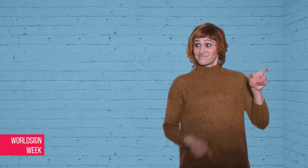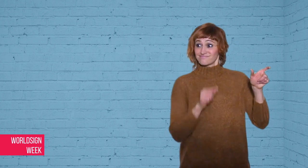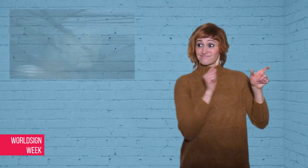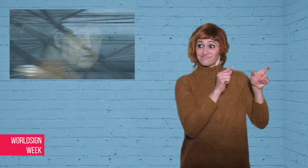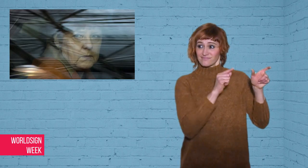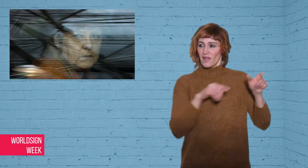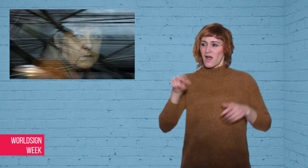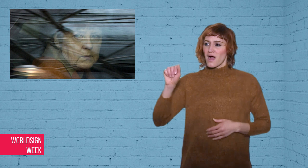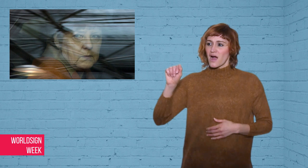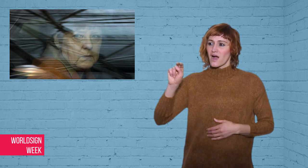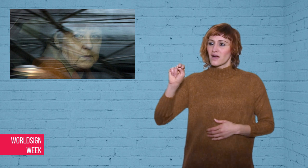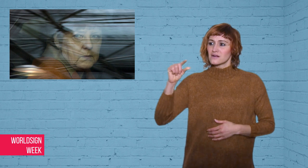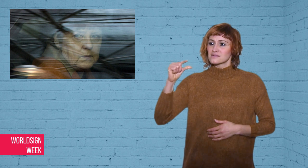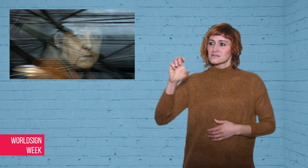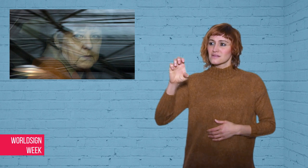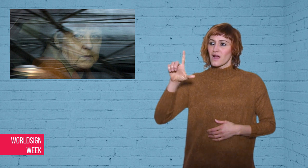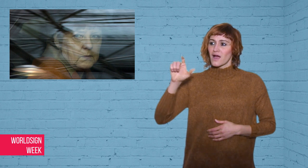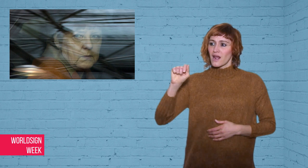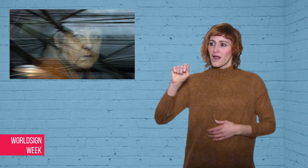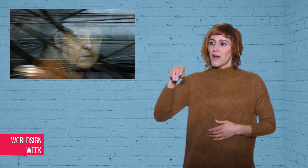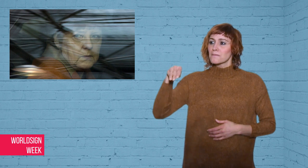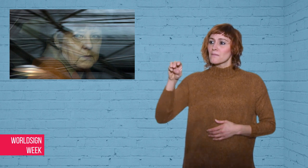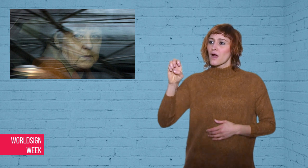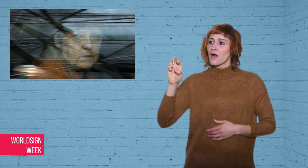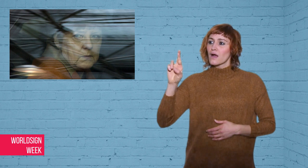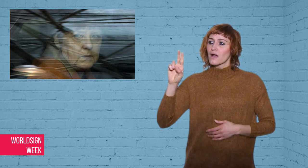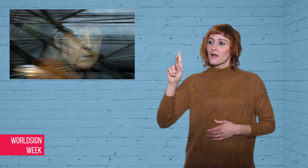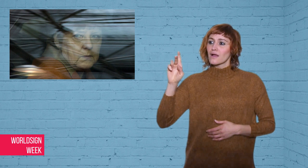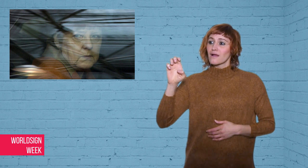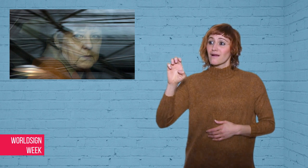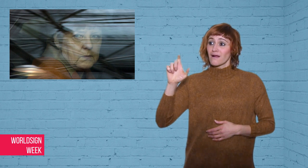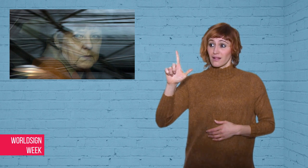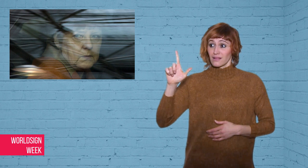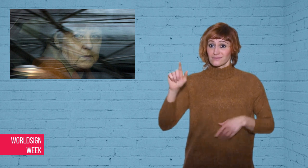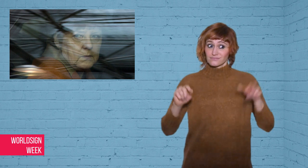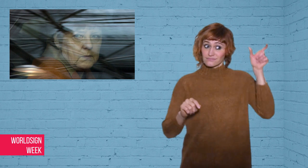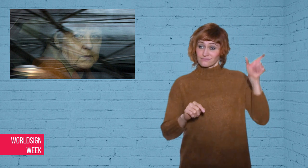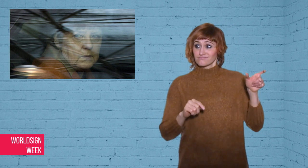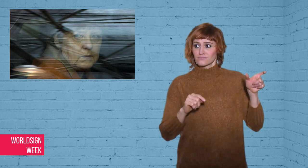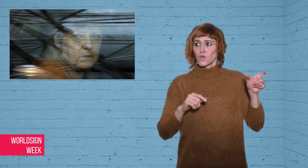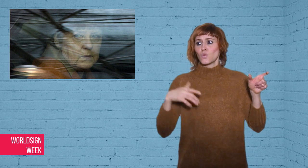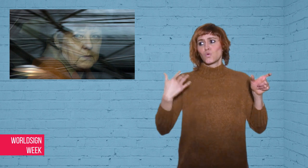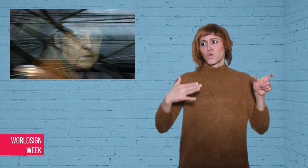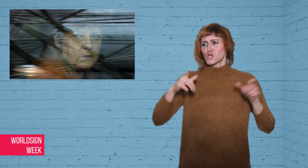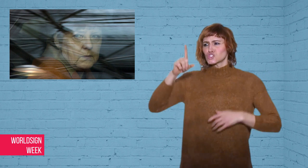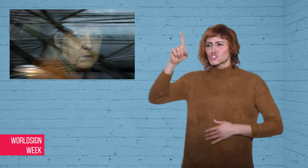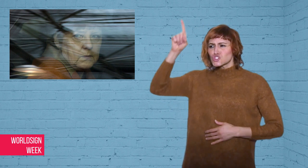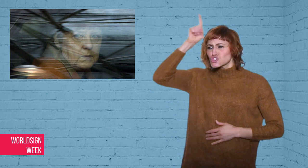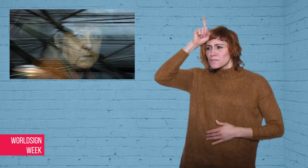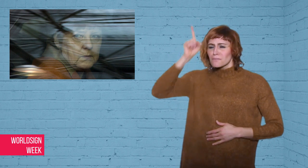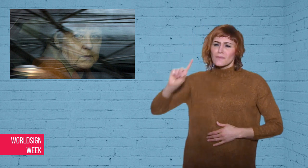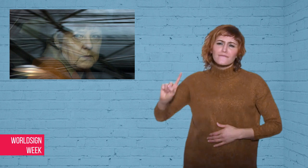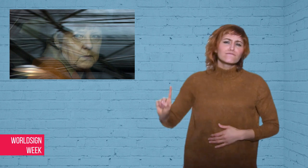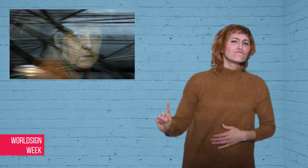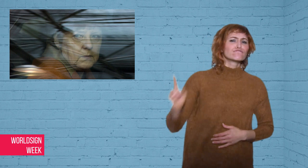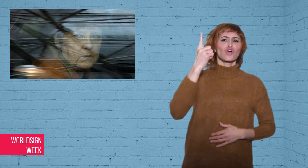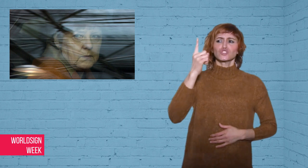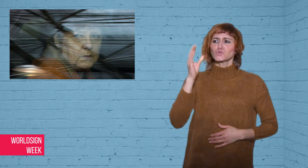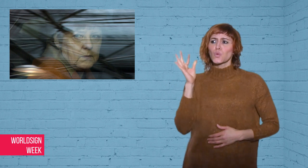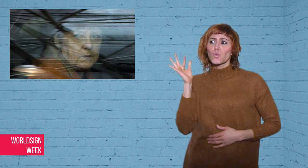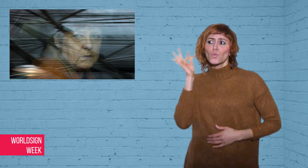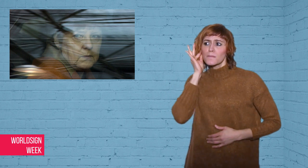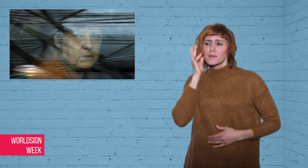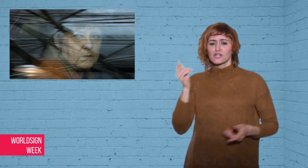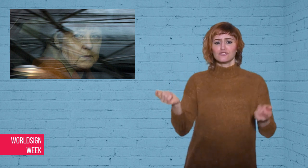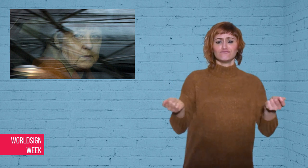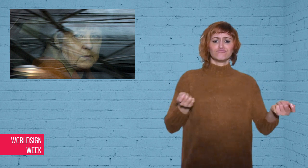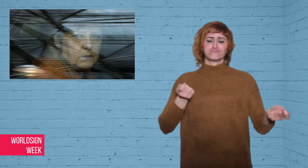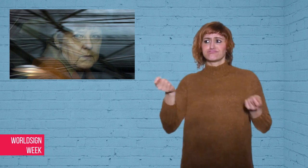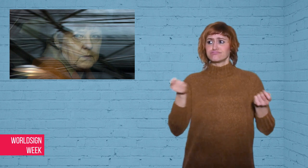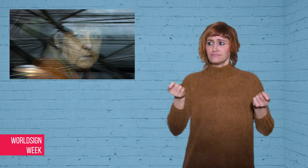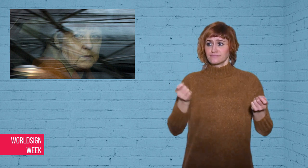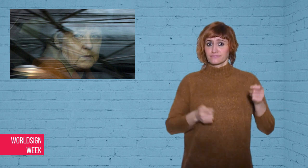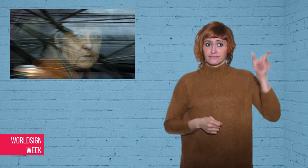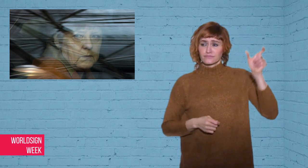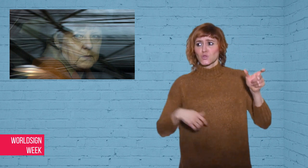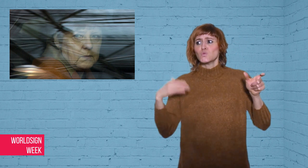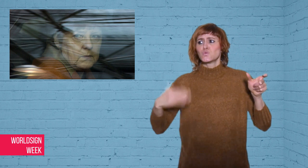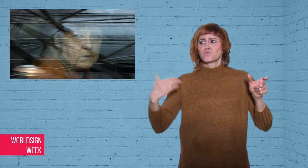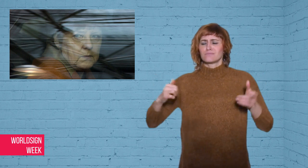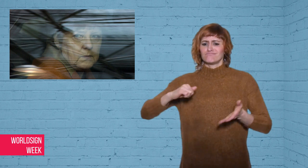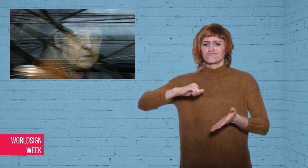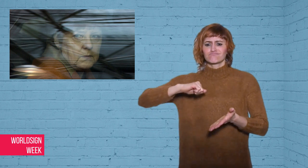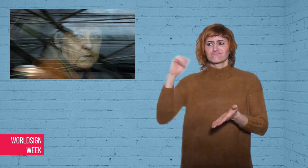Dawn: Angela Merkel, Germany’s first female Chancellor,